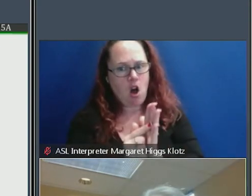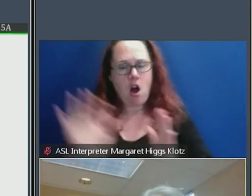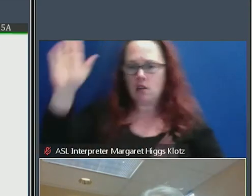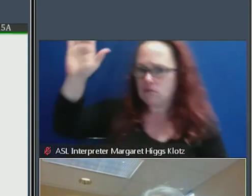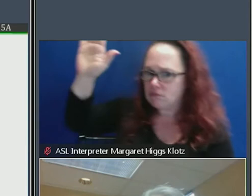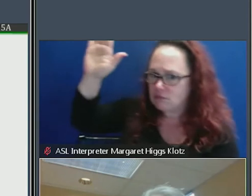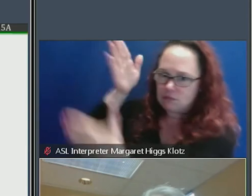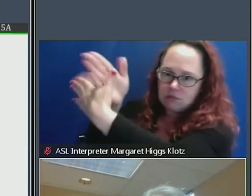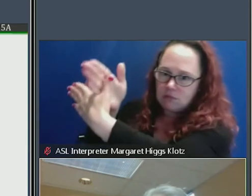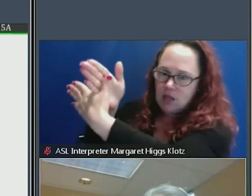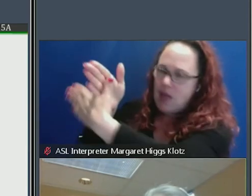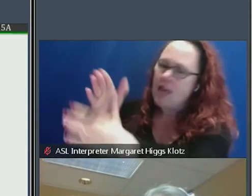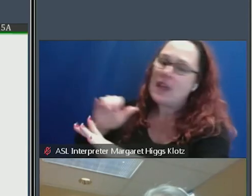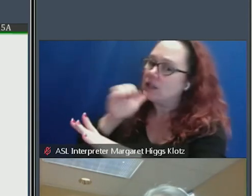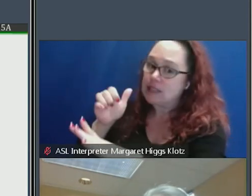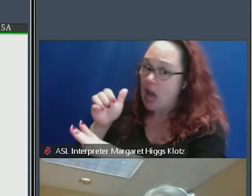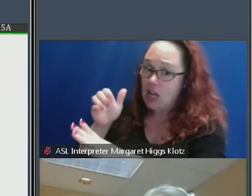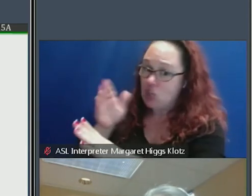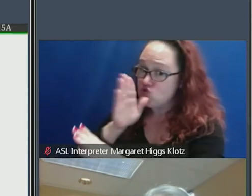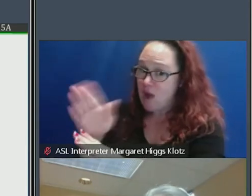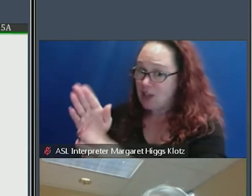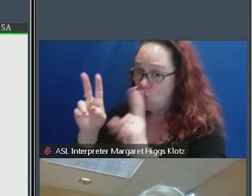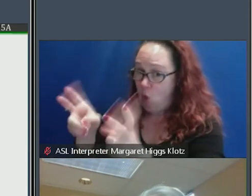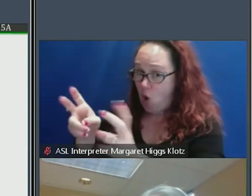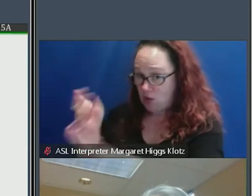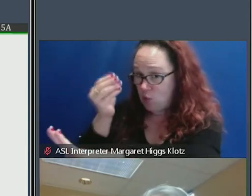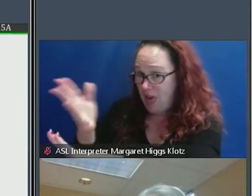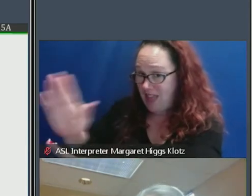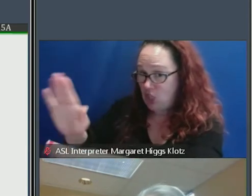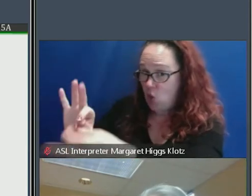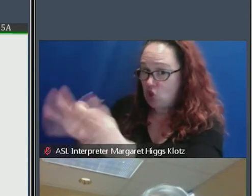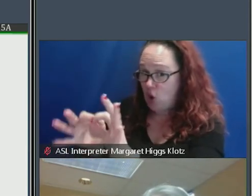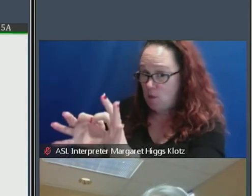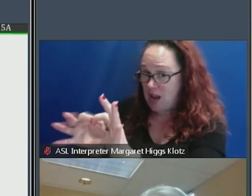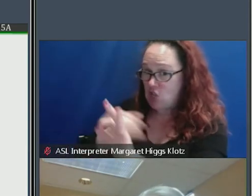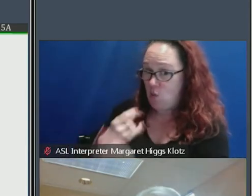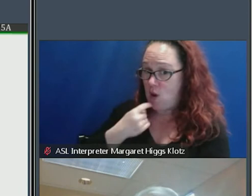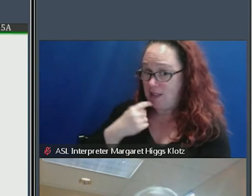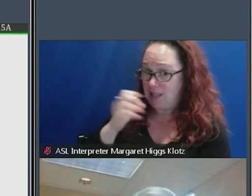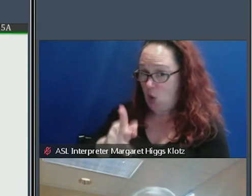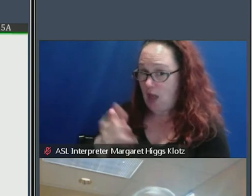not exactly a direct quote either, but that's okay. That's your interpretation of what I said, but that's okay. Go ahead.